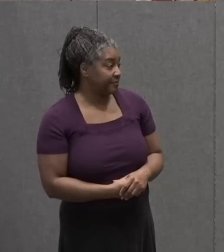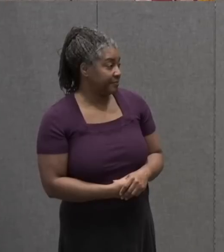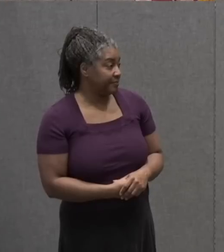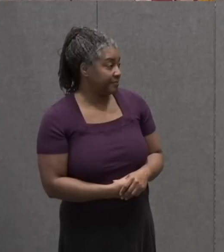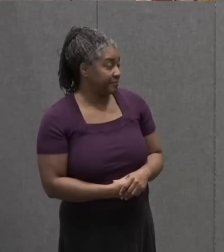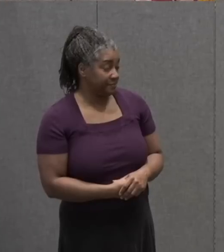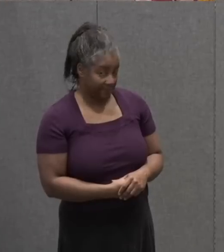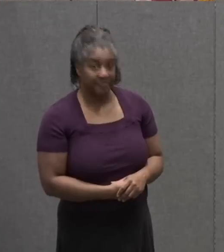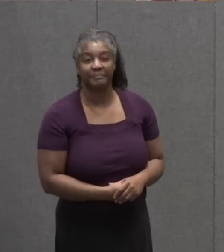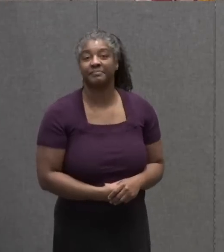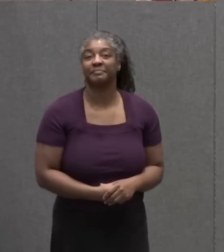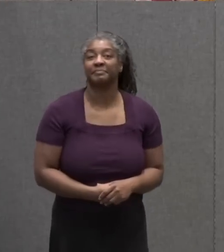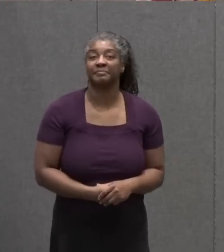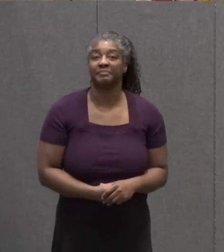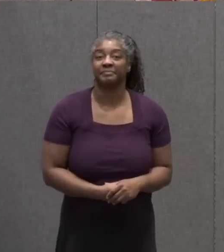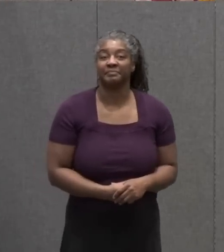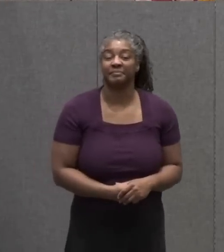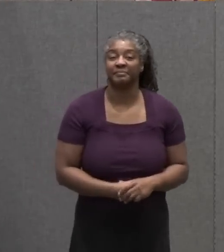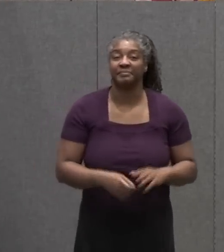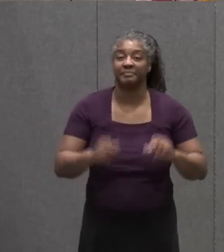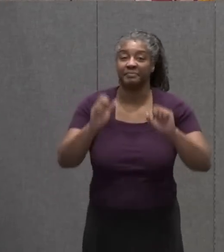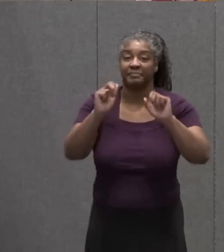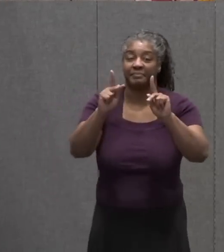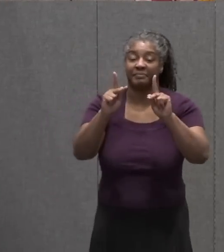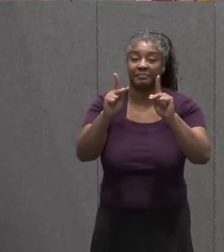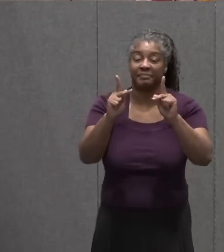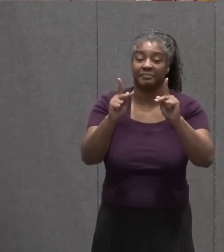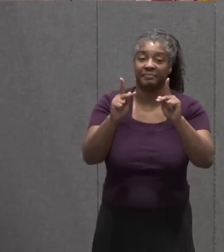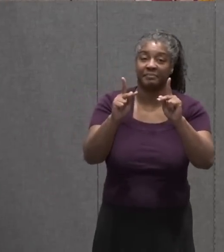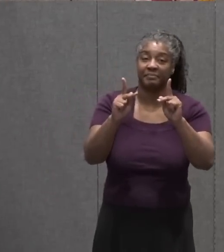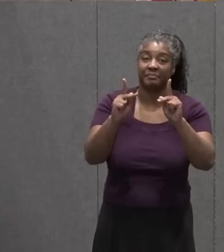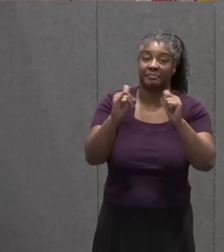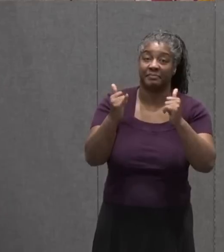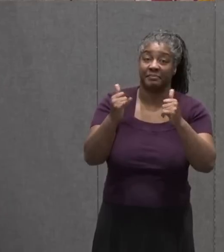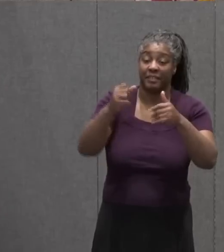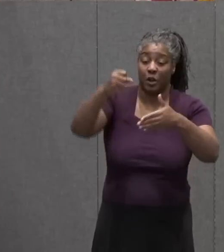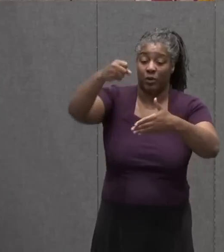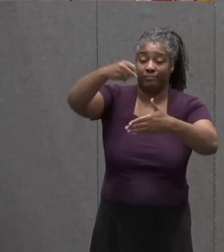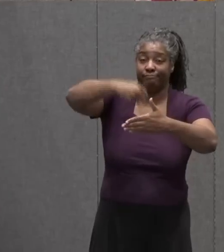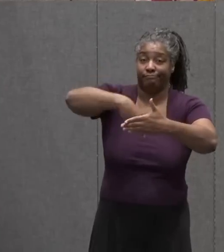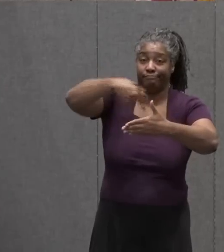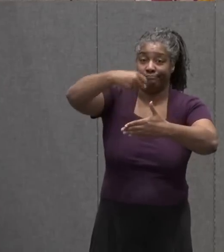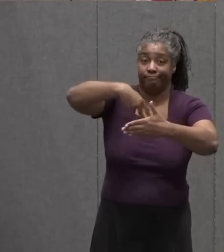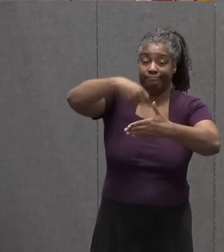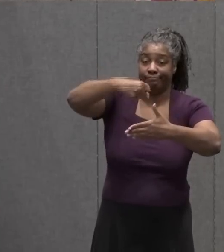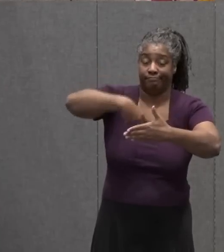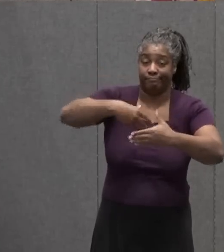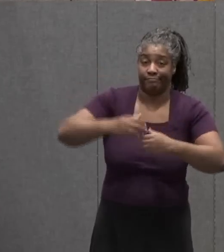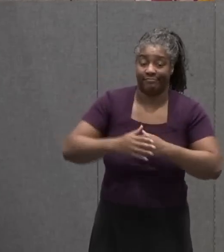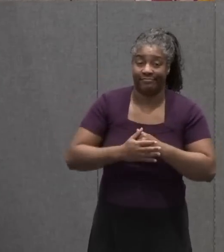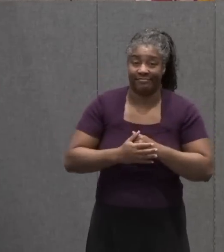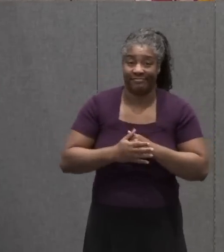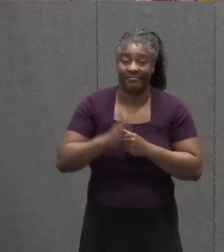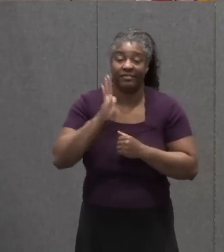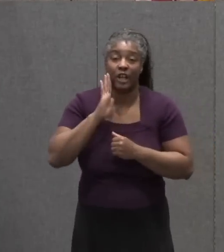Okay, I'm going to put these things in the bag and I'm only going to pull out four things